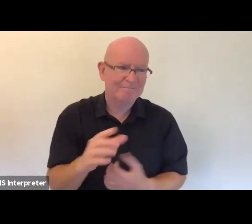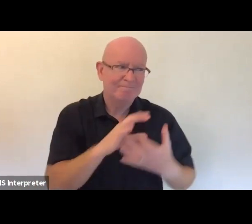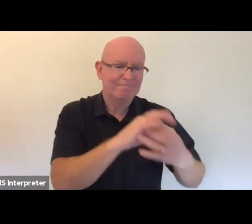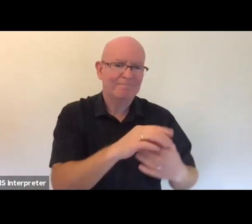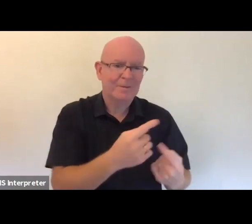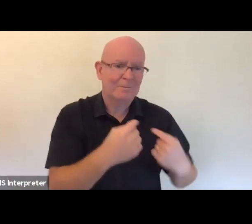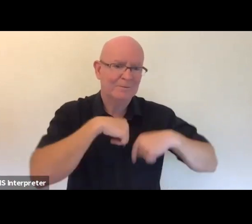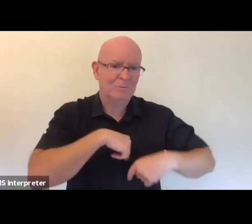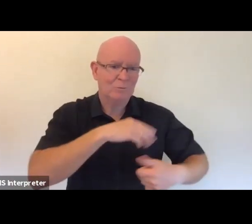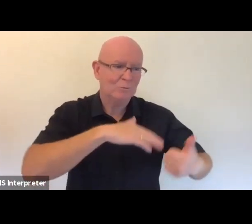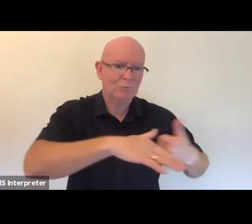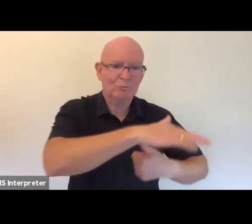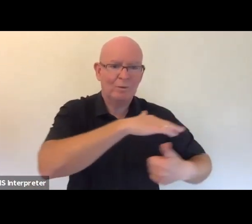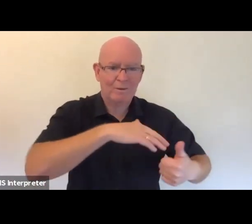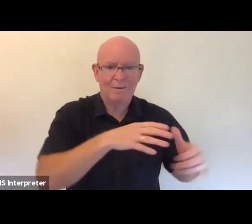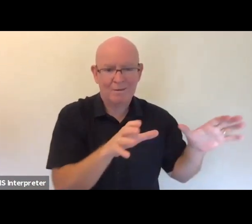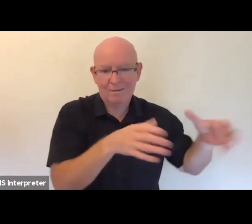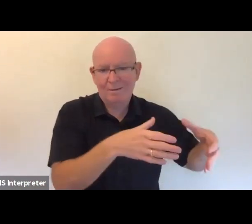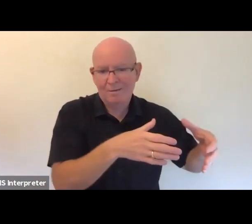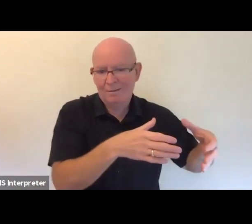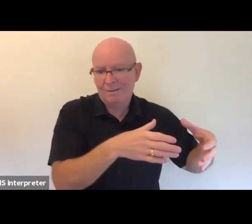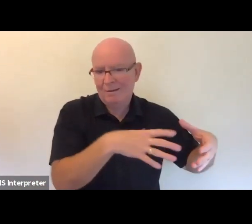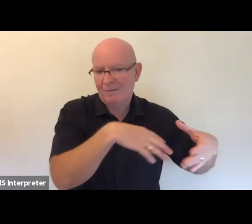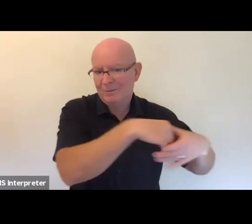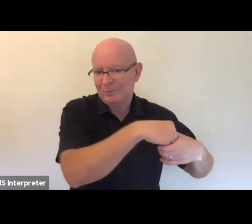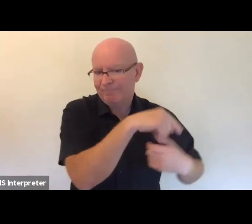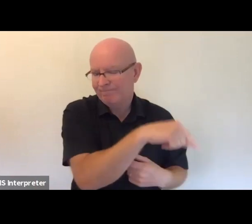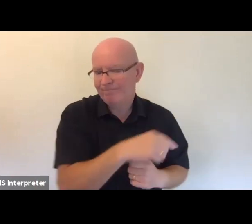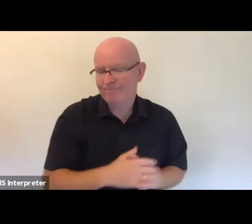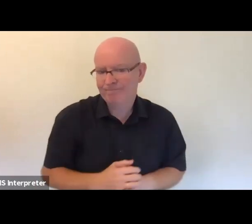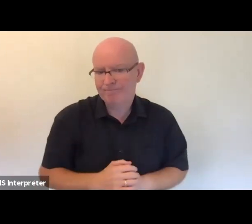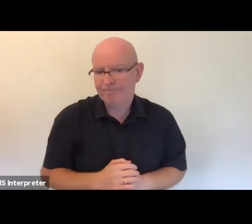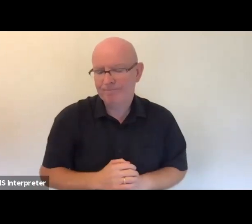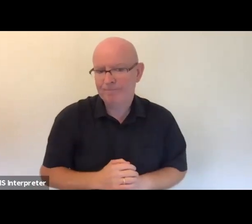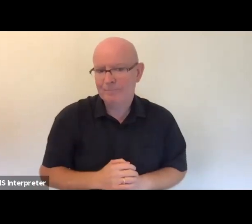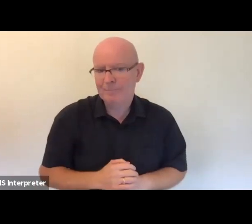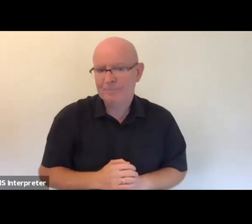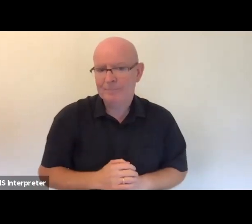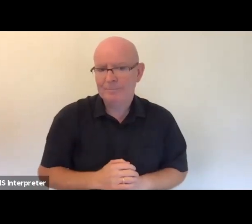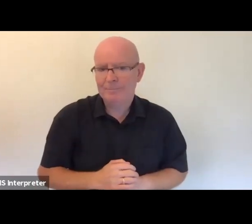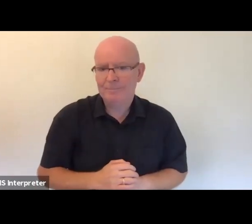So what happened during the COVID-19, they don’t use this subsidy